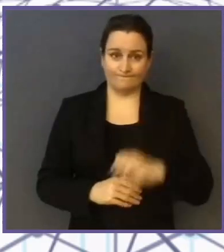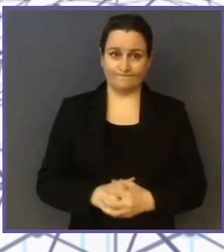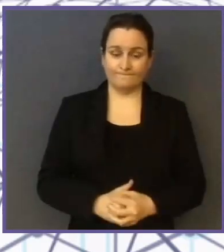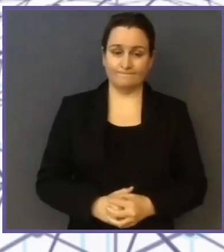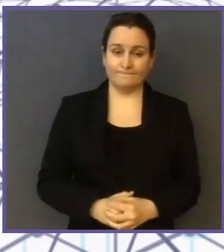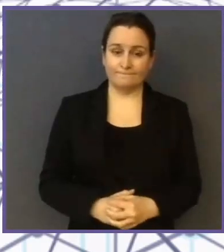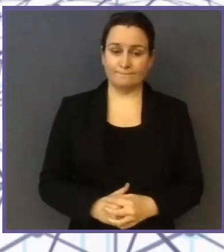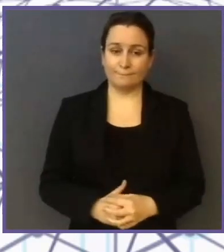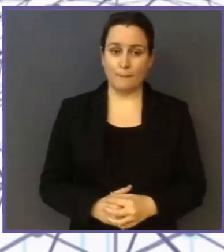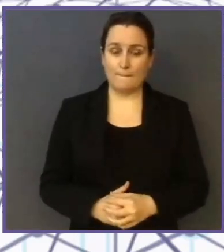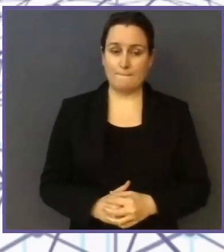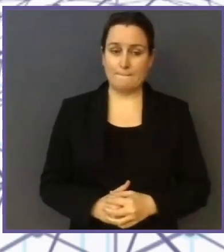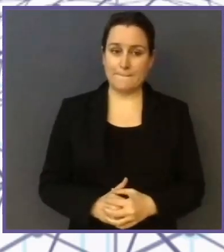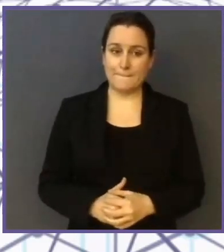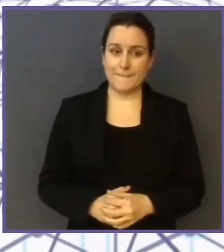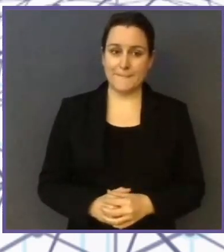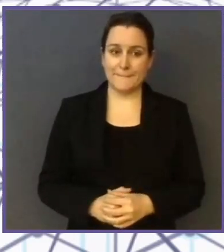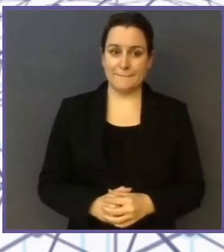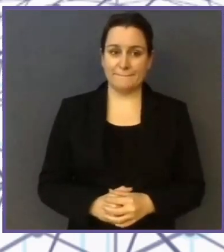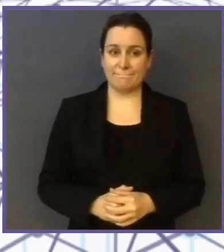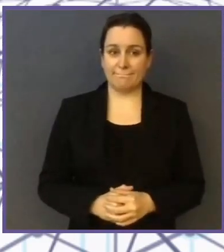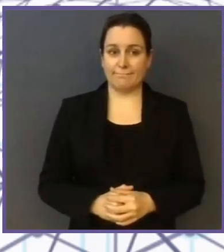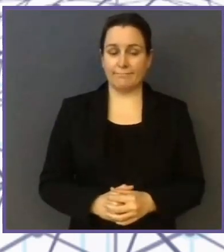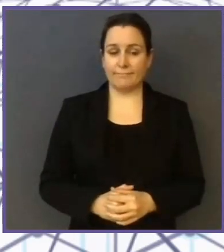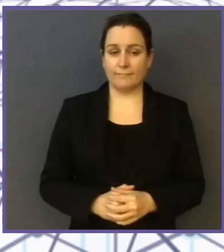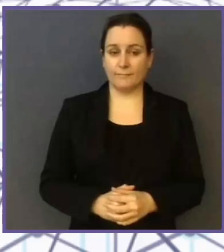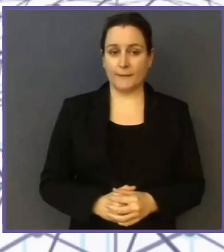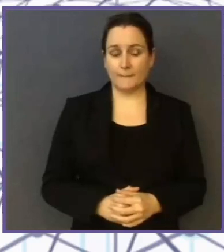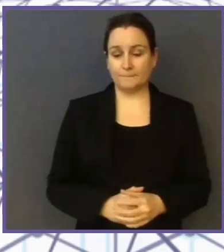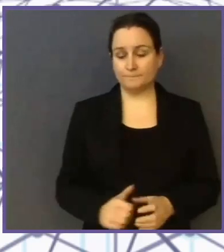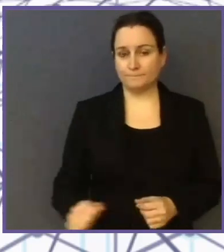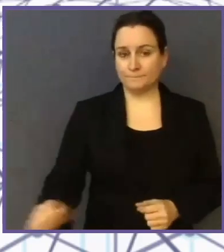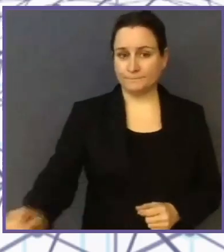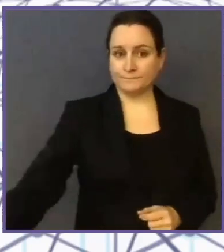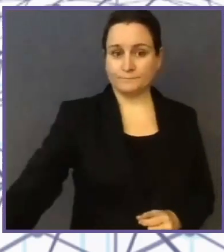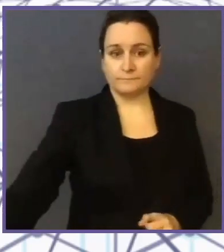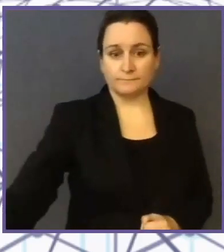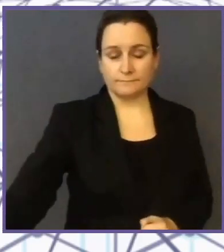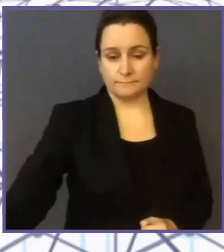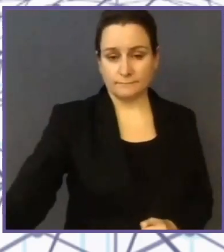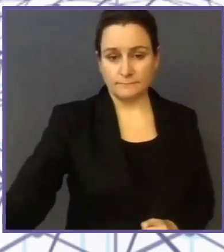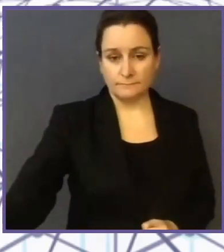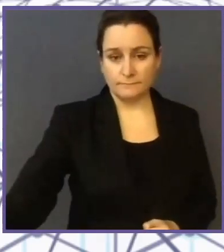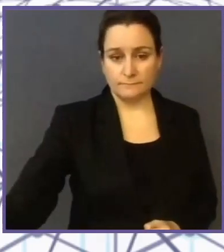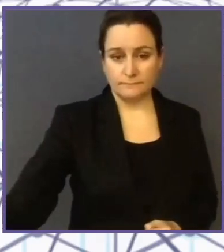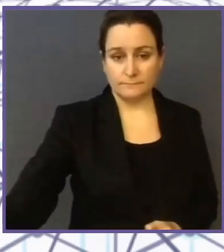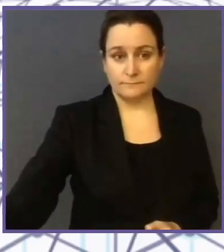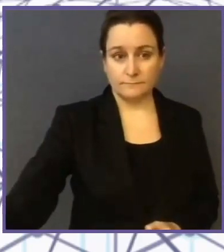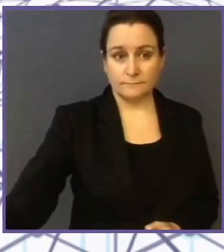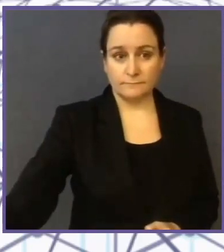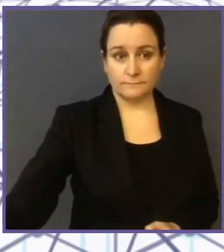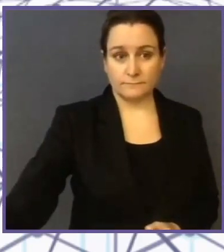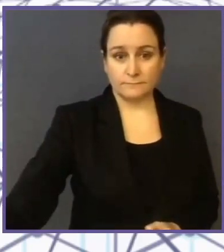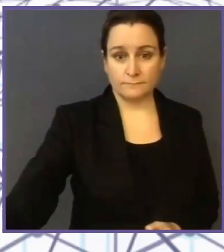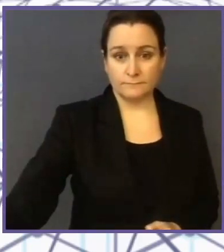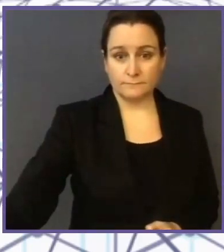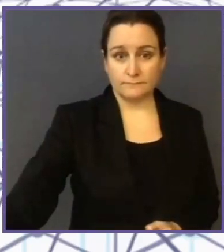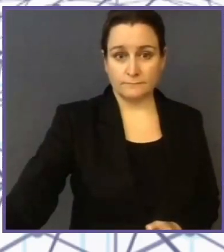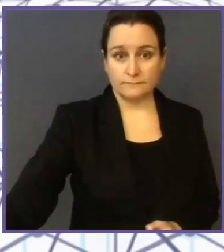Access to healthcare services for disabled individuals limited even in the central and the provincial level.